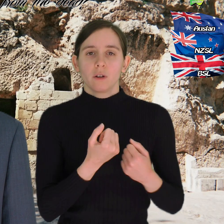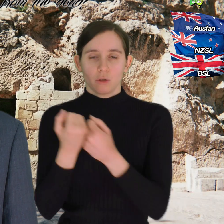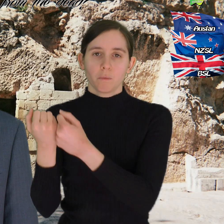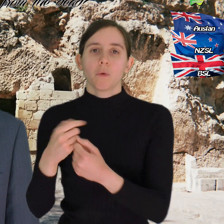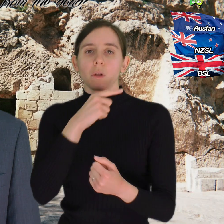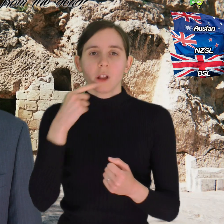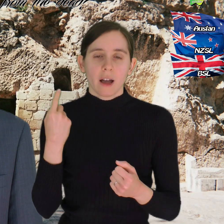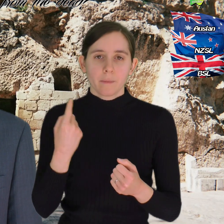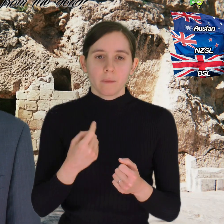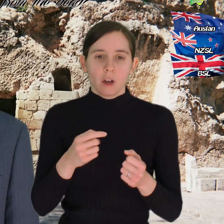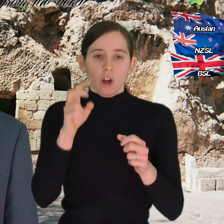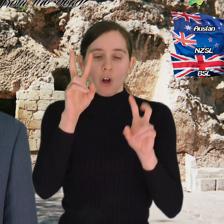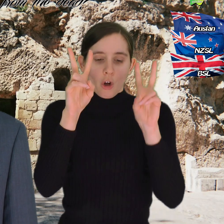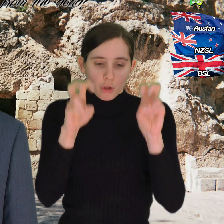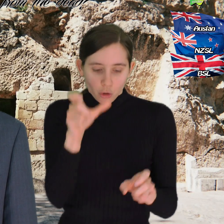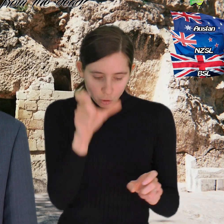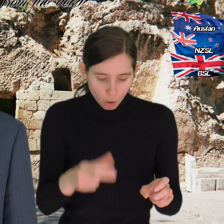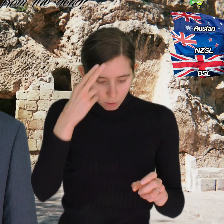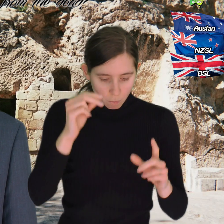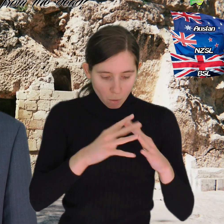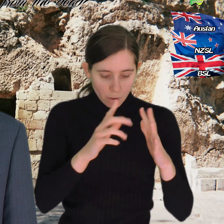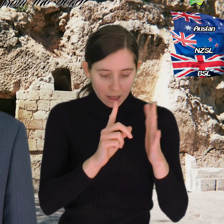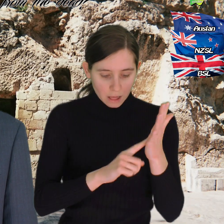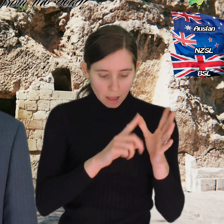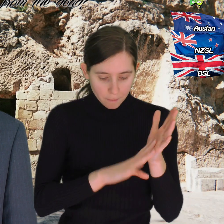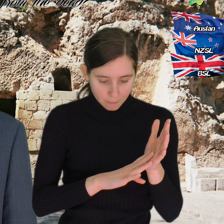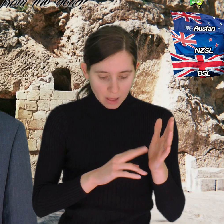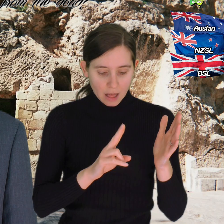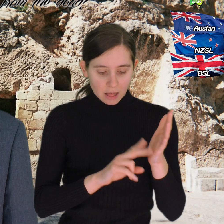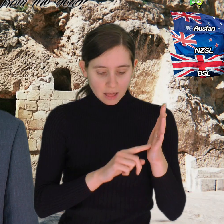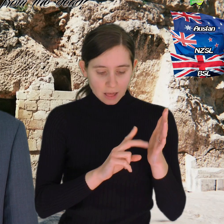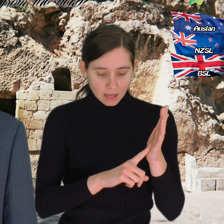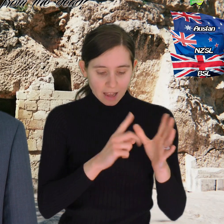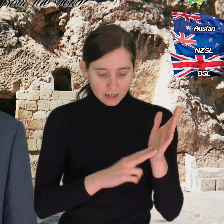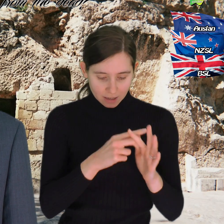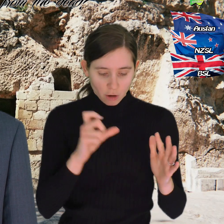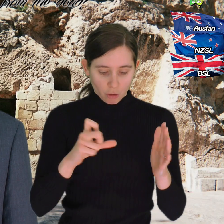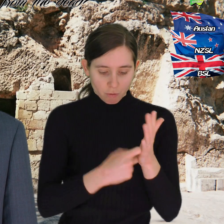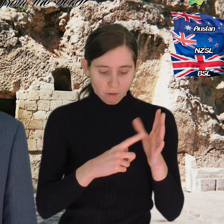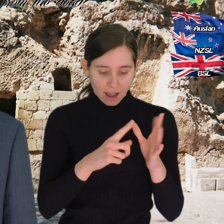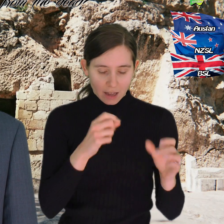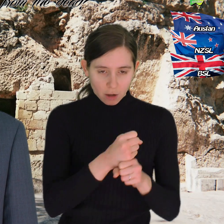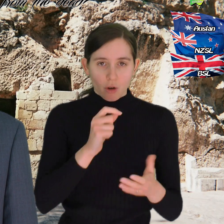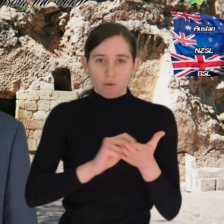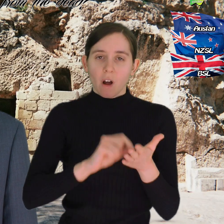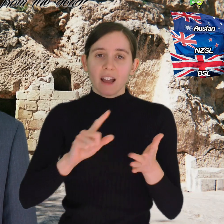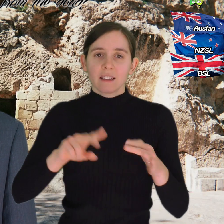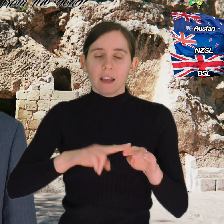The scholar William Lane Craig writes, "If your favourite messiah got himself crucified,